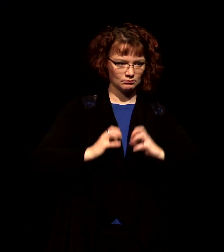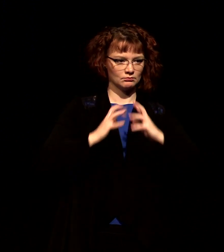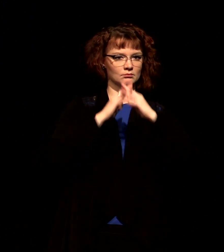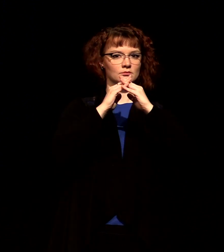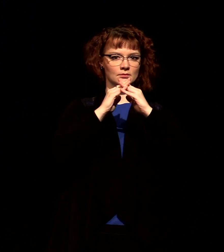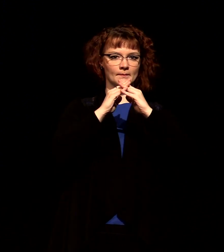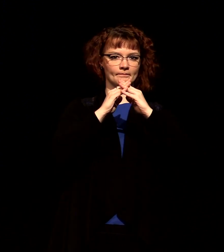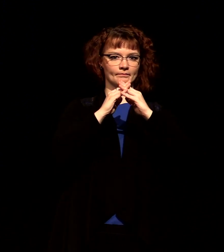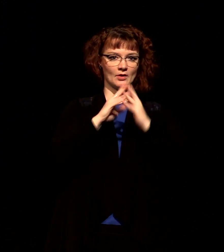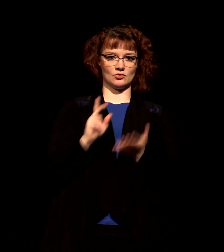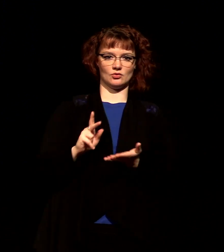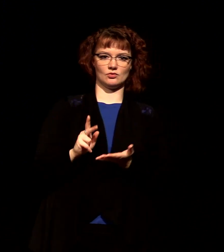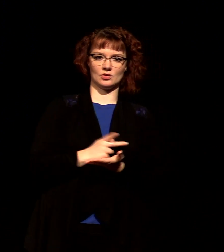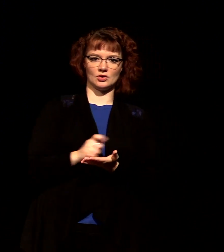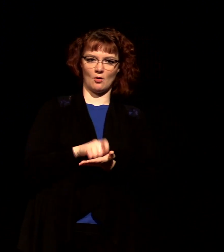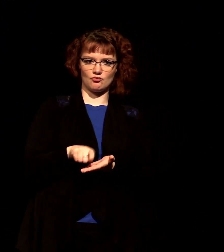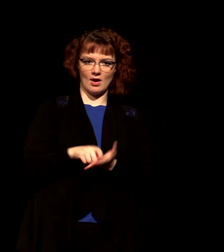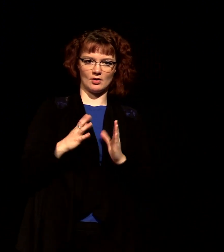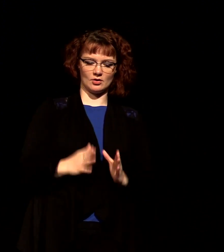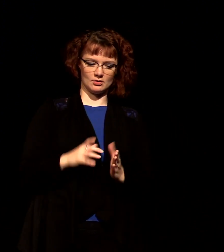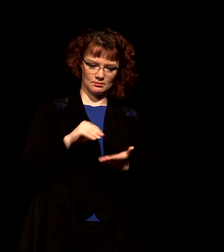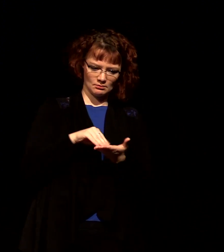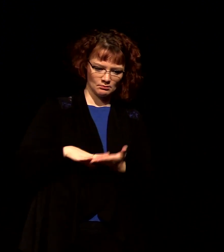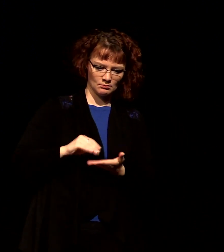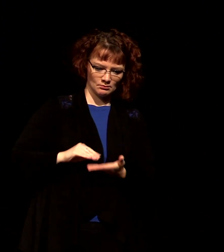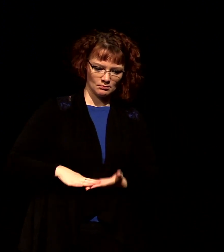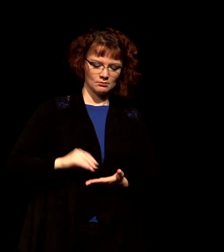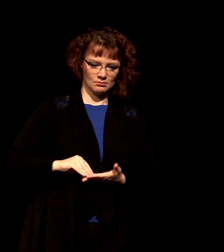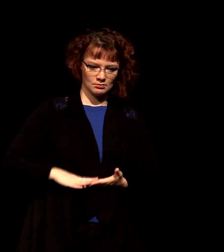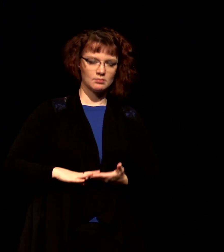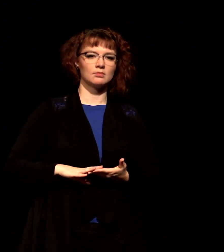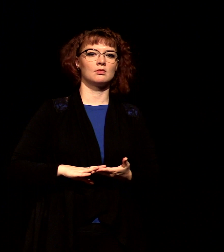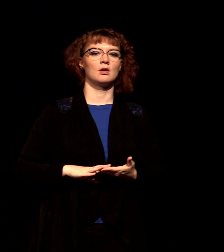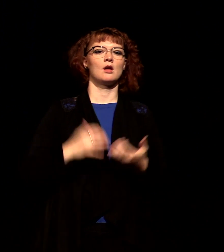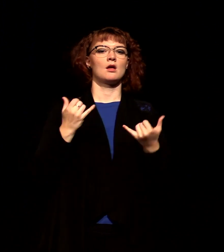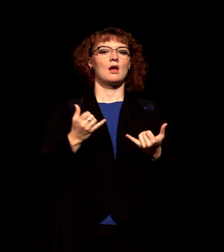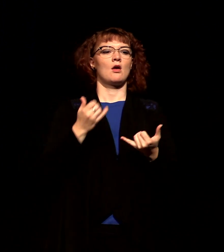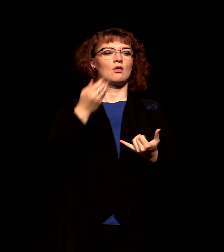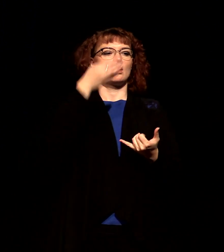this, and all of a sudden it hits him. What God does King has